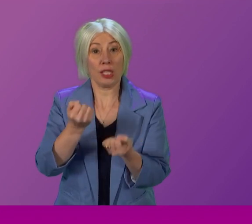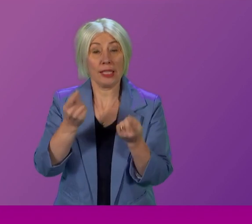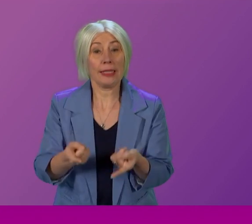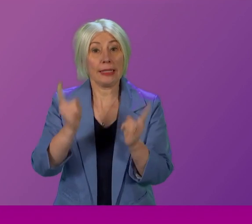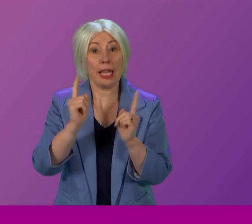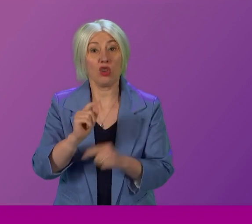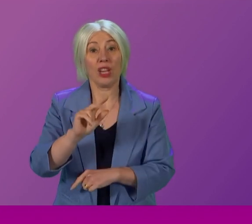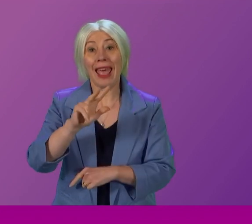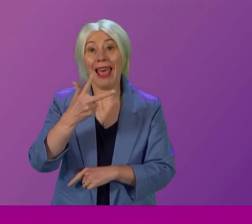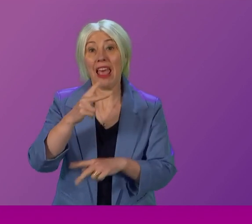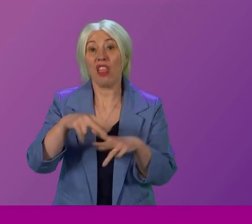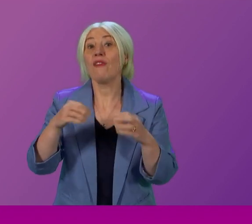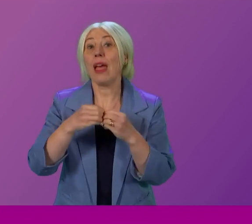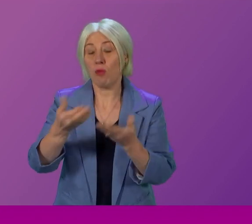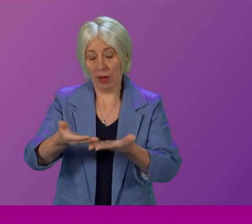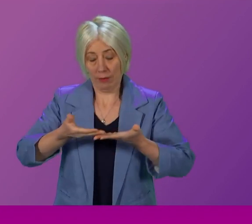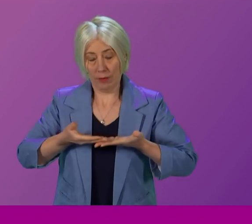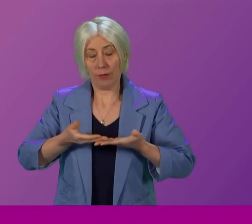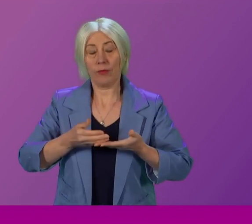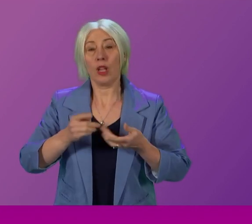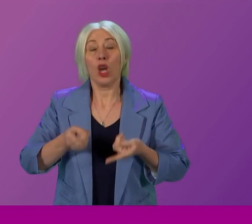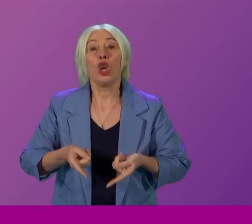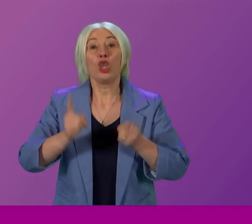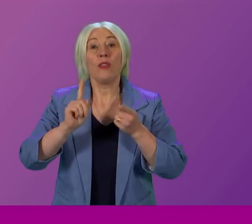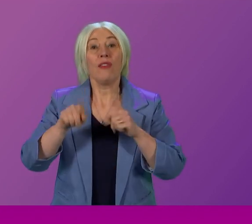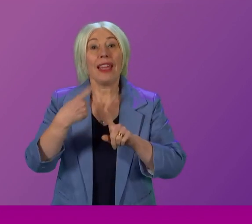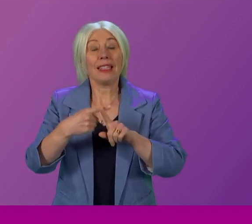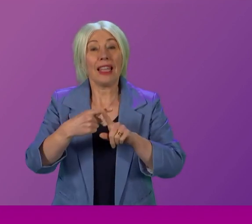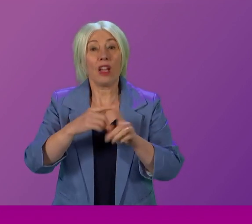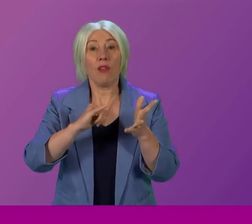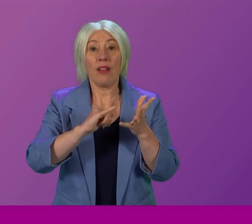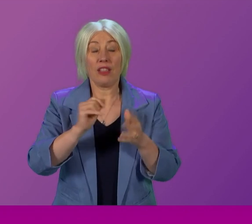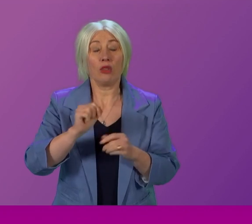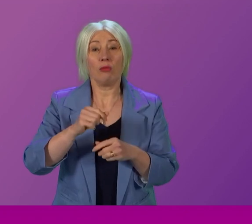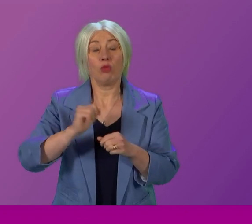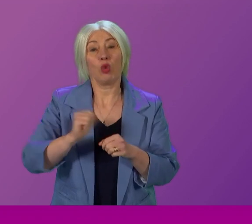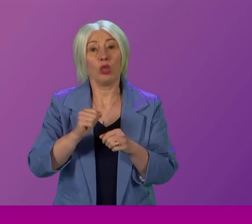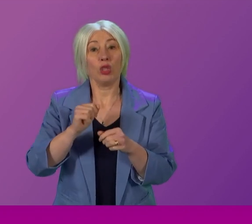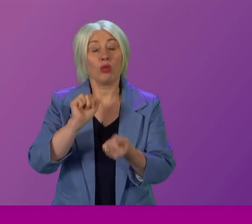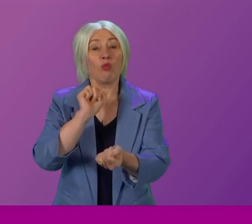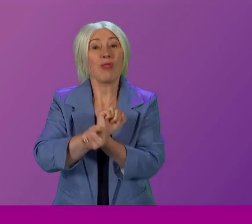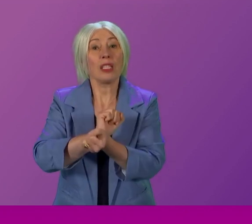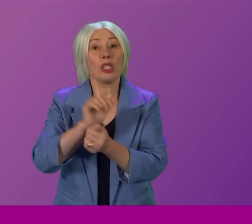8 February. Its chief executive met the justice secretary yesterday, in the course of a regular